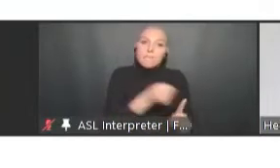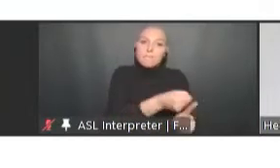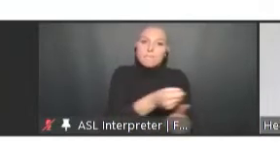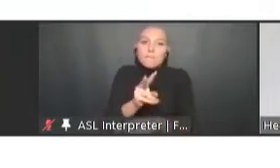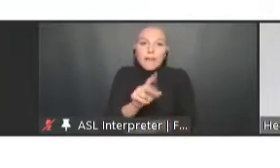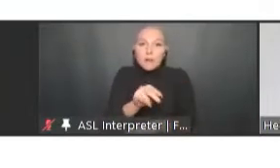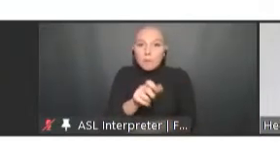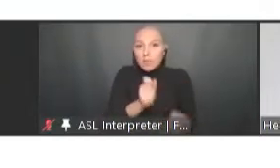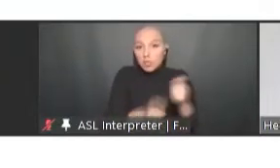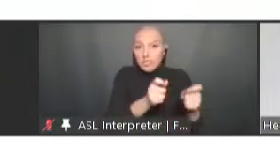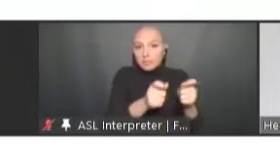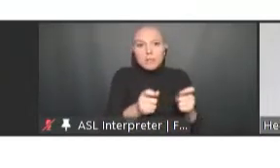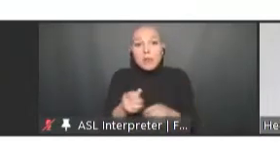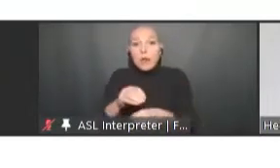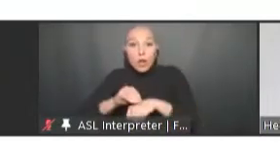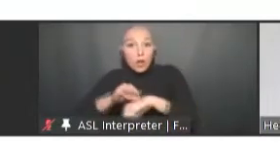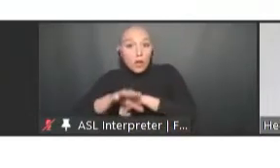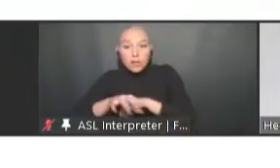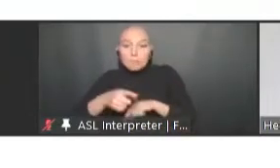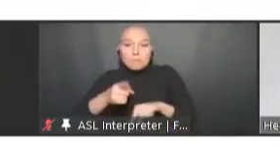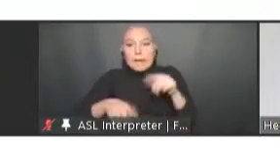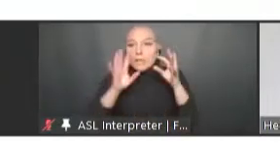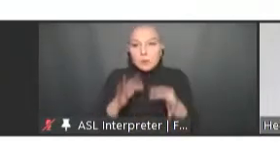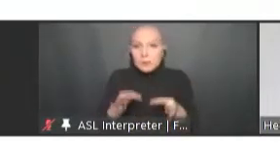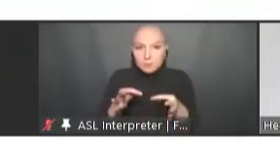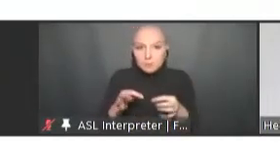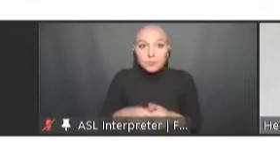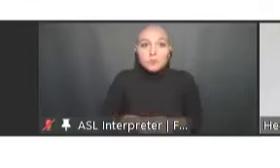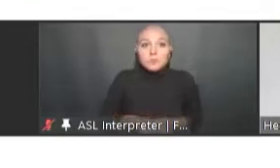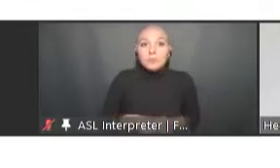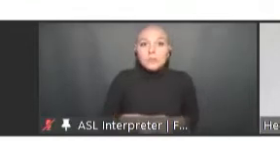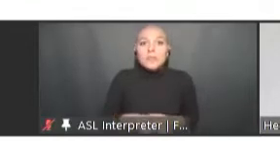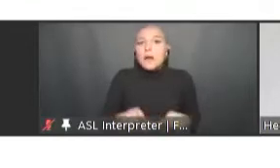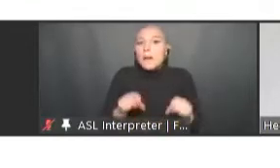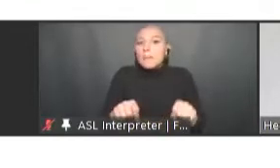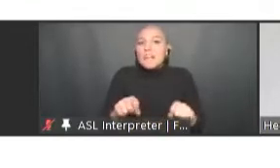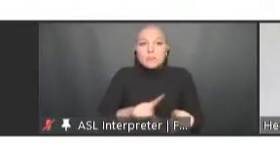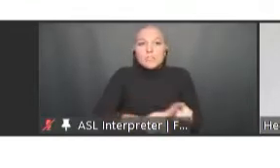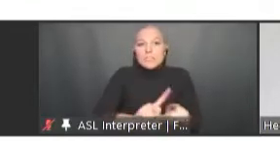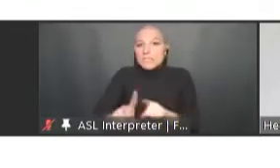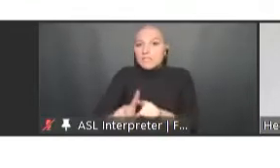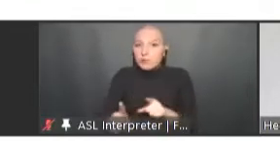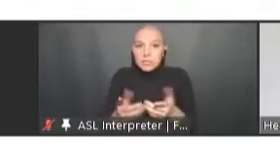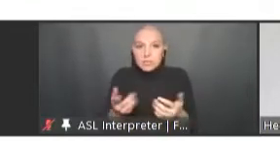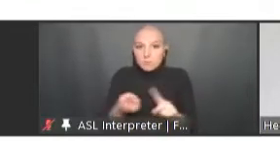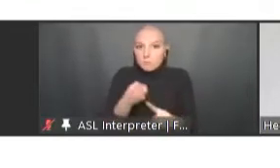Possible differences in testing immunity from previous infection waning immunity or prevention